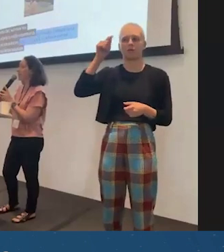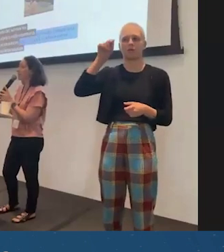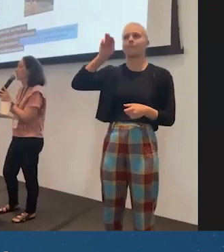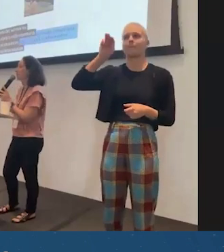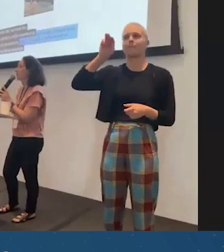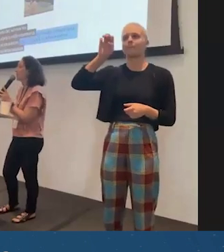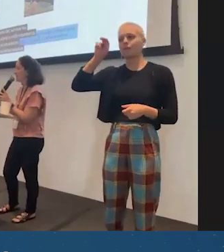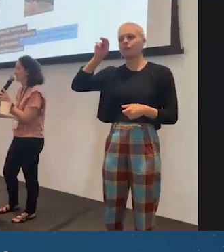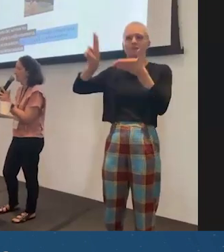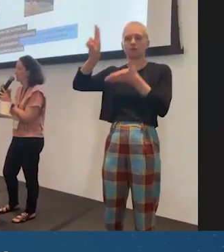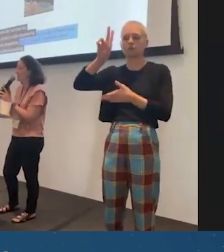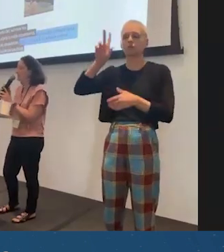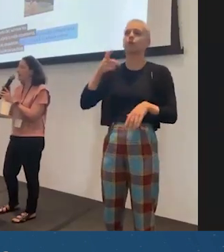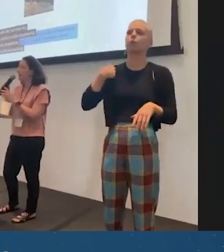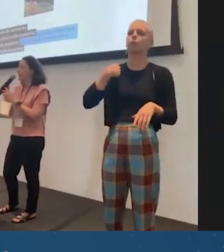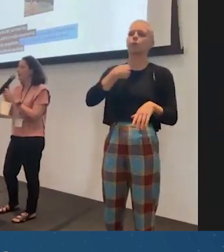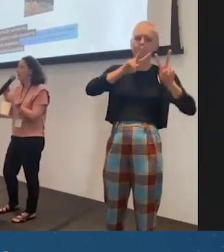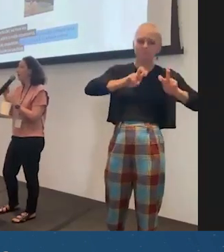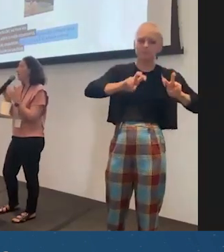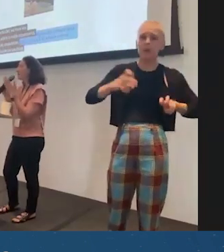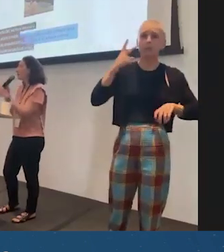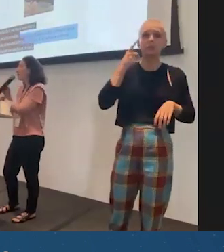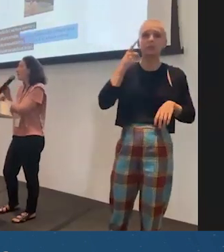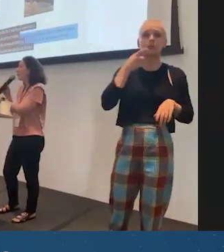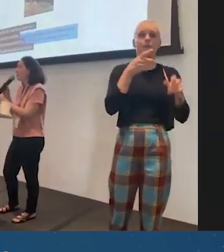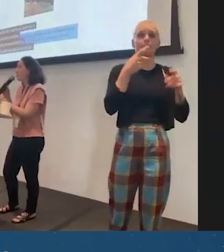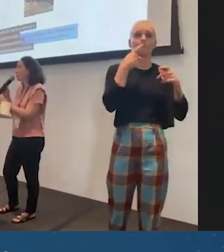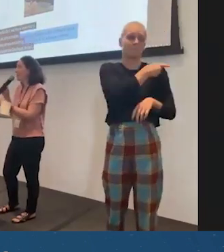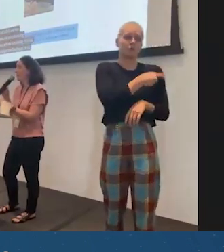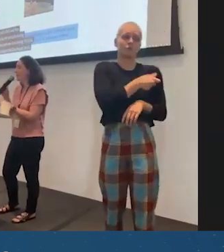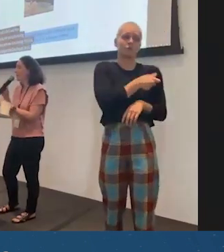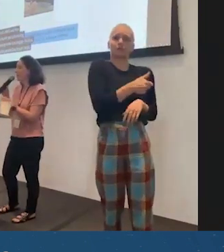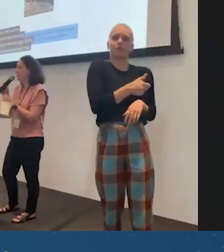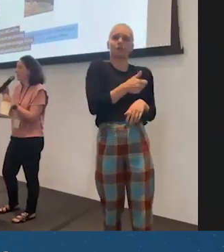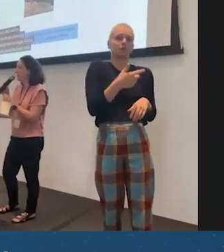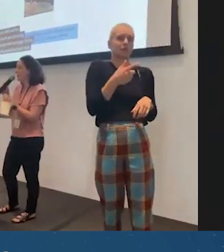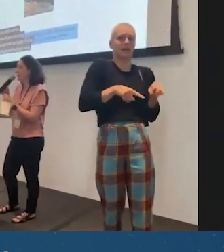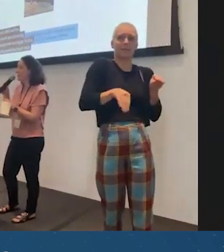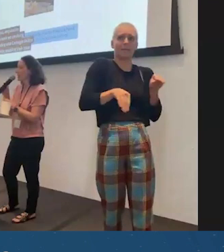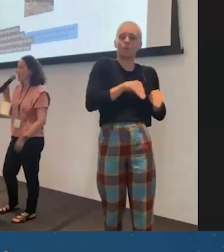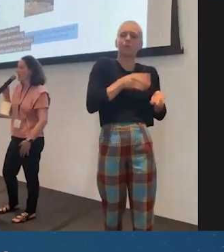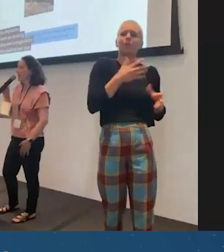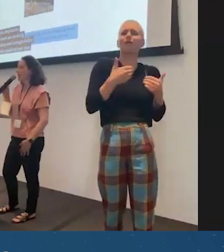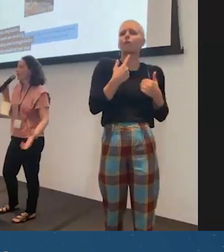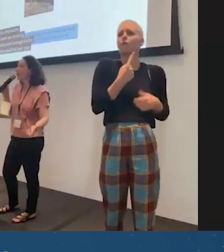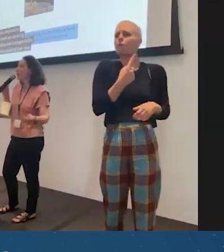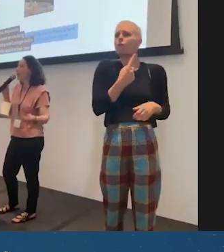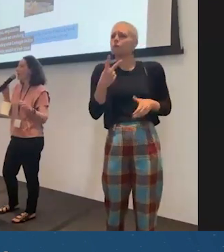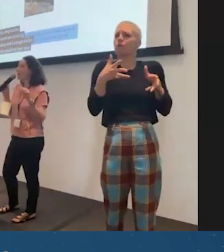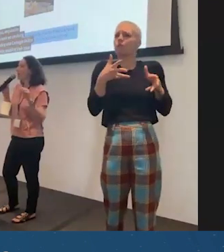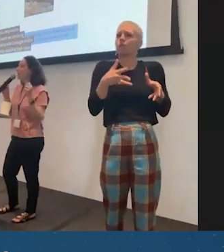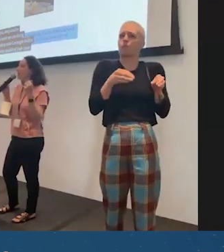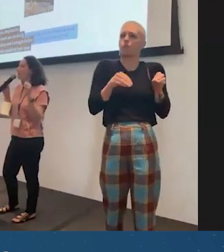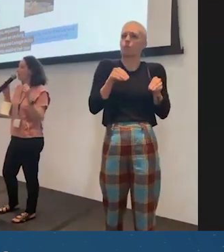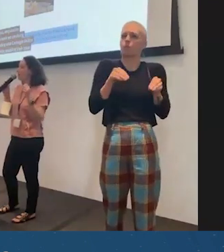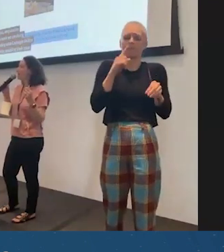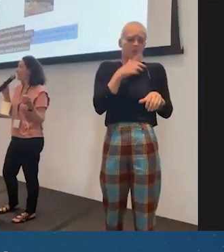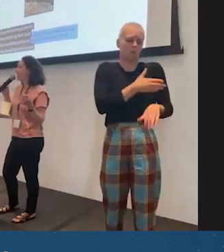fully paralyzed patients with perhaps one or two remaining motor units in their arm can use the device